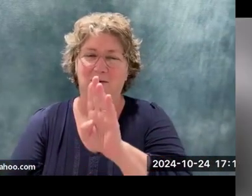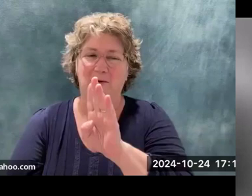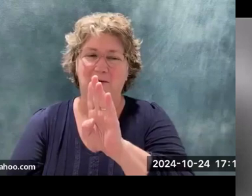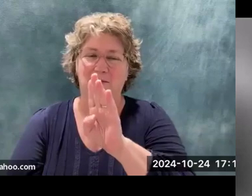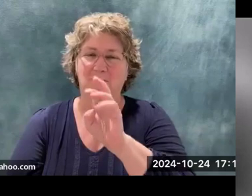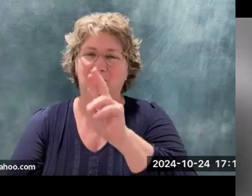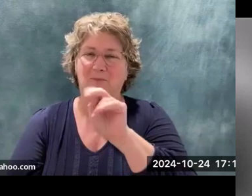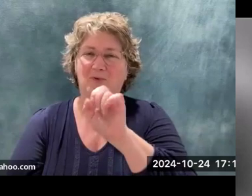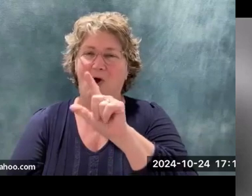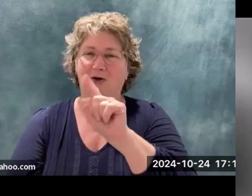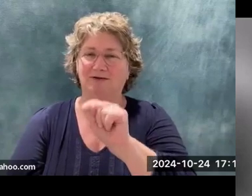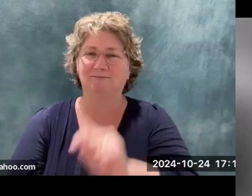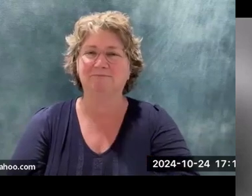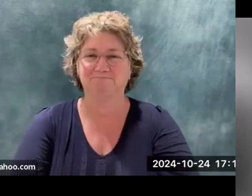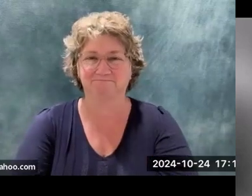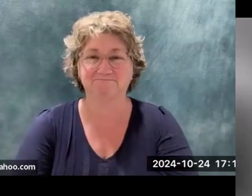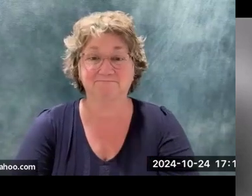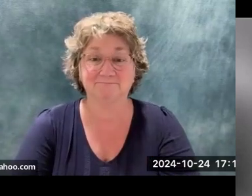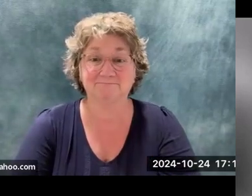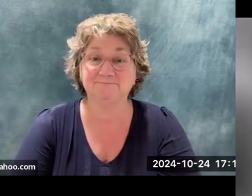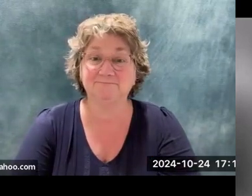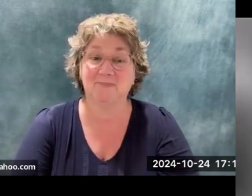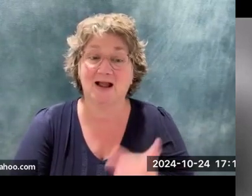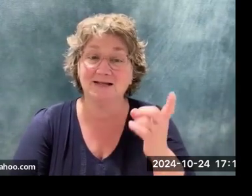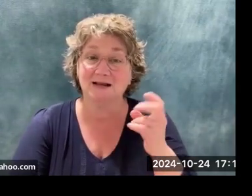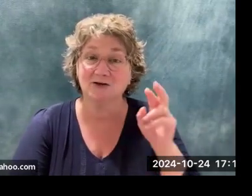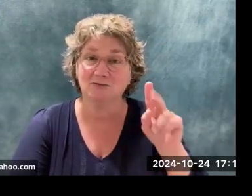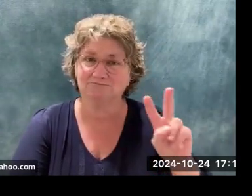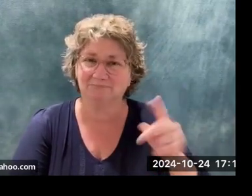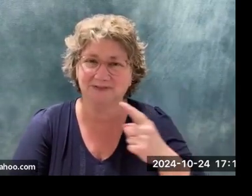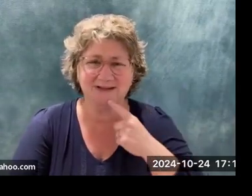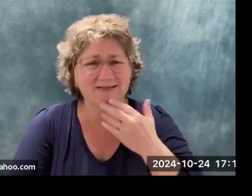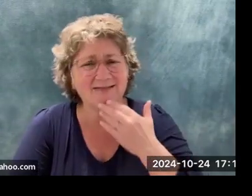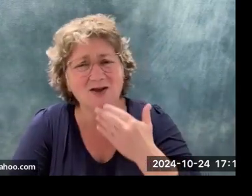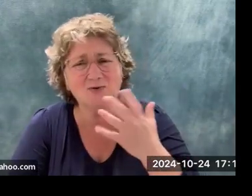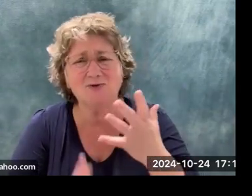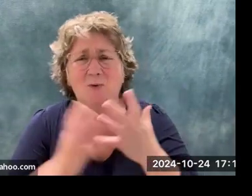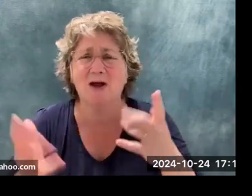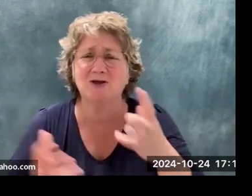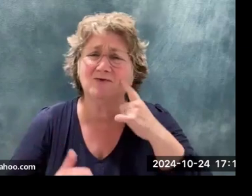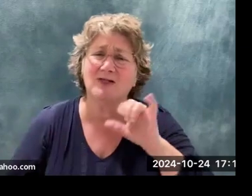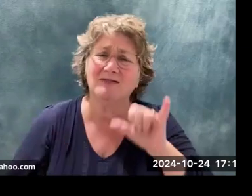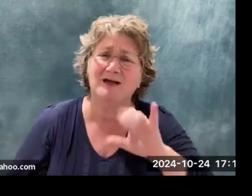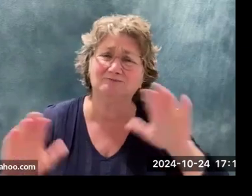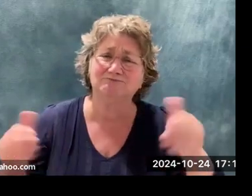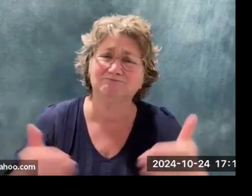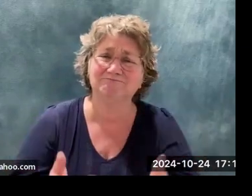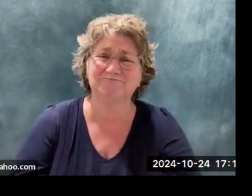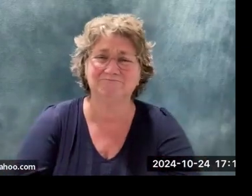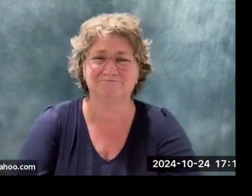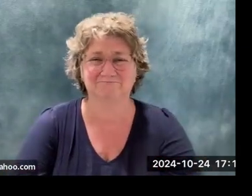Thank you so much for the gracious introduction. I want to ask a question.